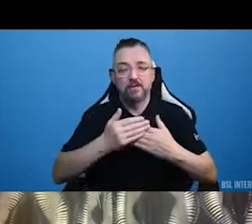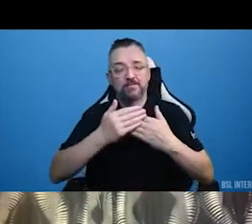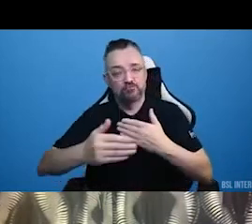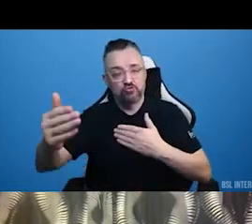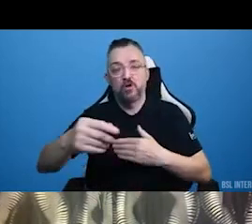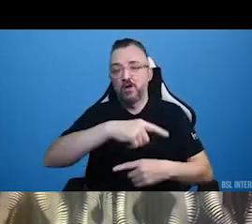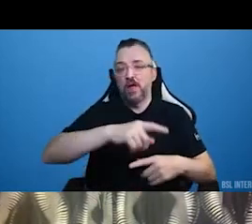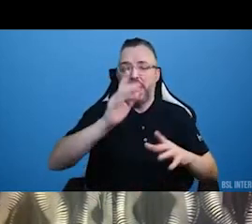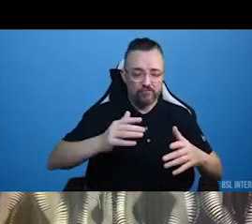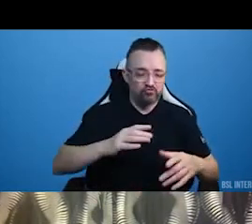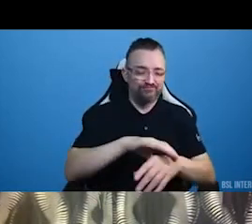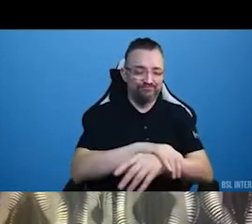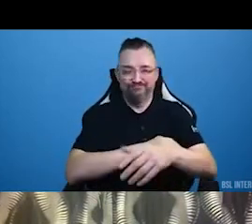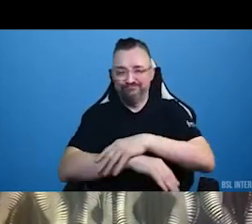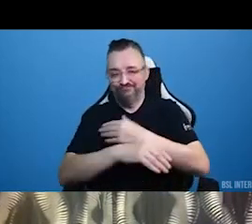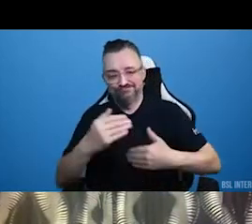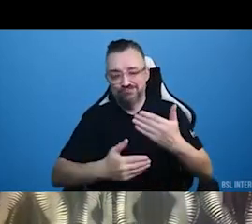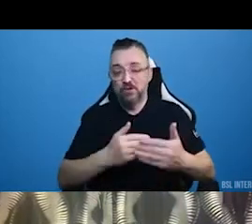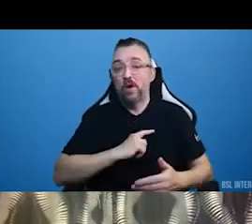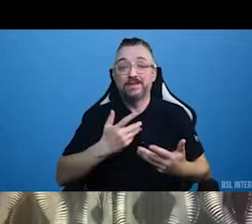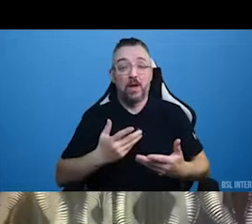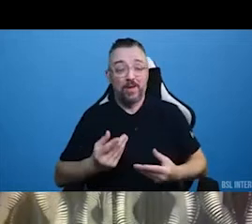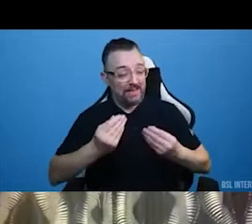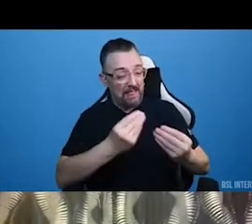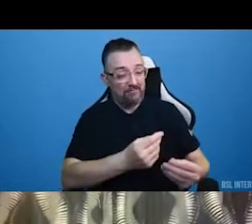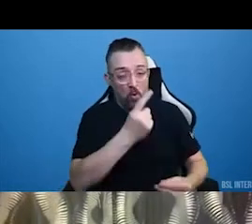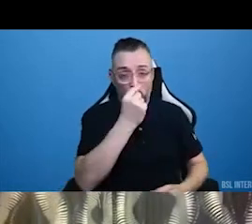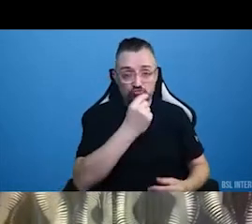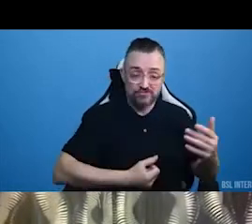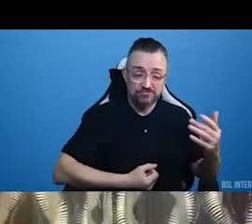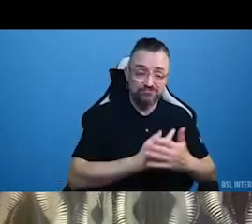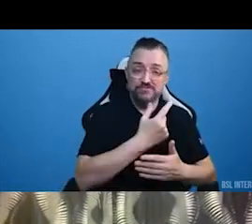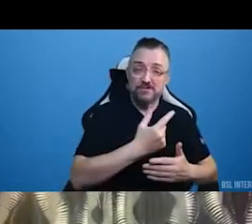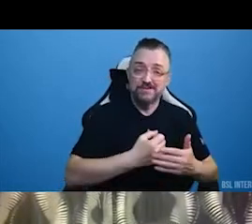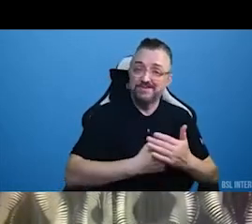because the way things are, they are not being given those opportunities. So really just to pull this into